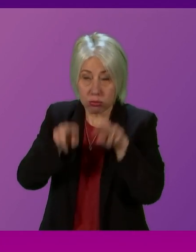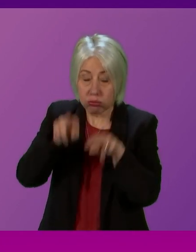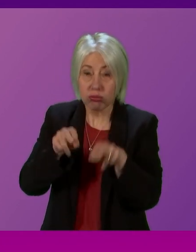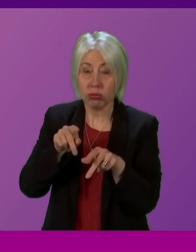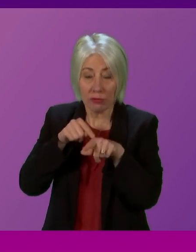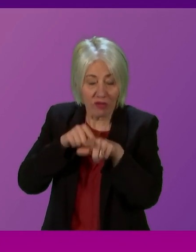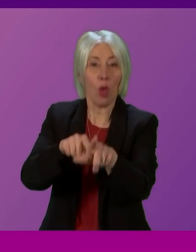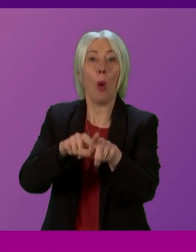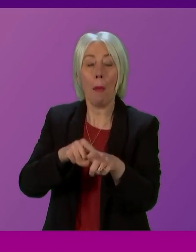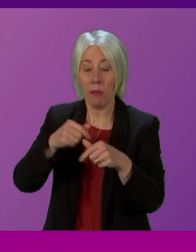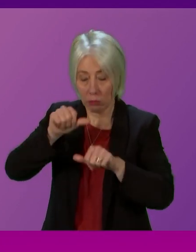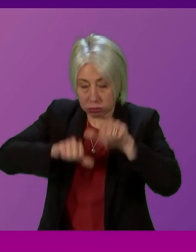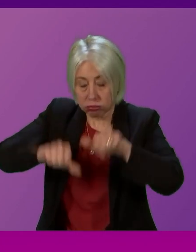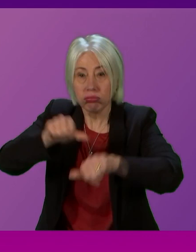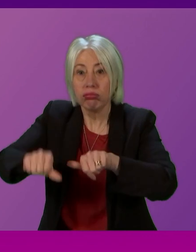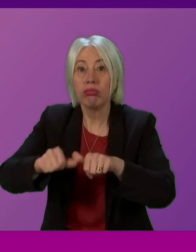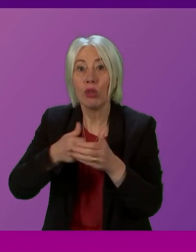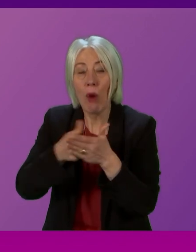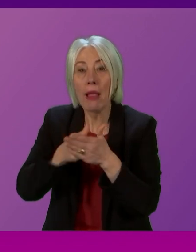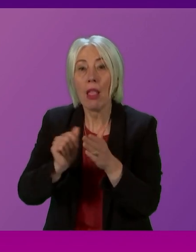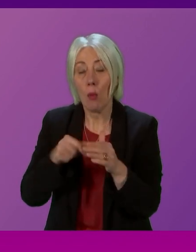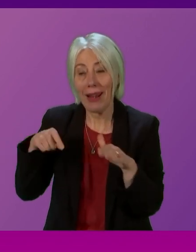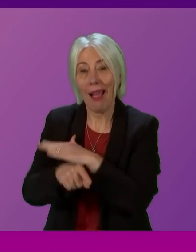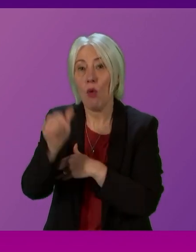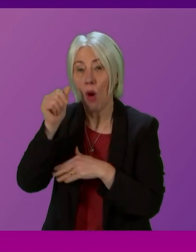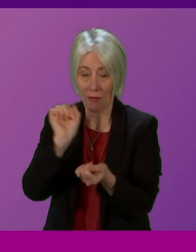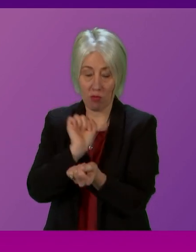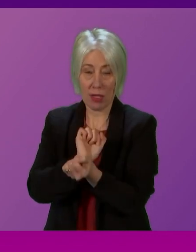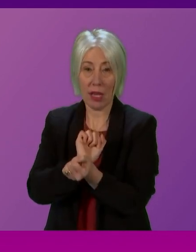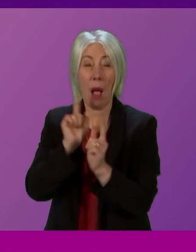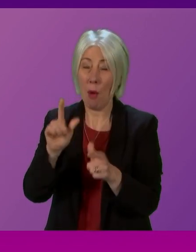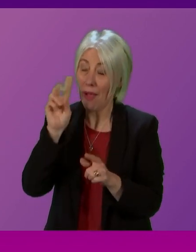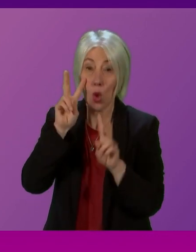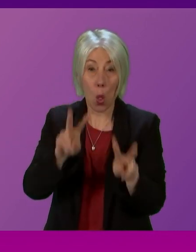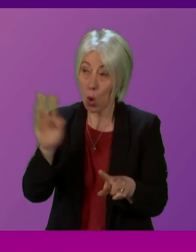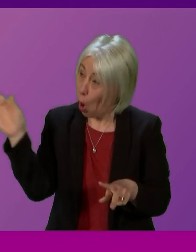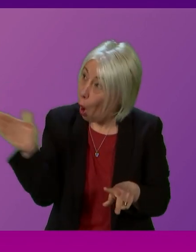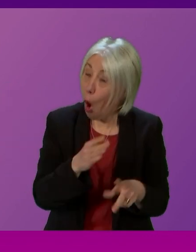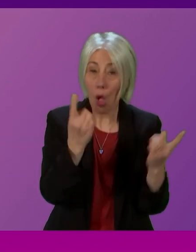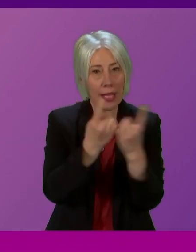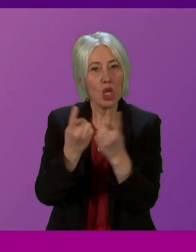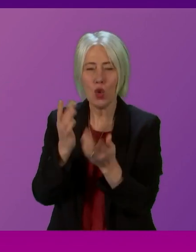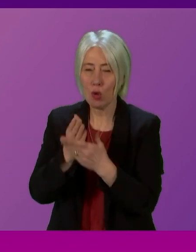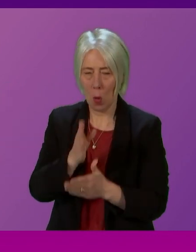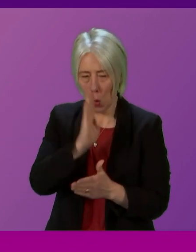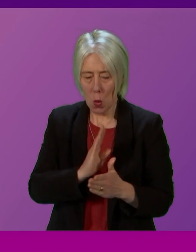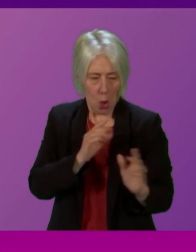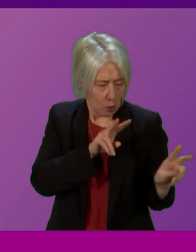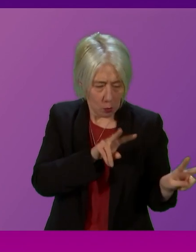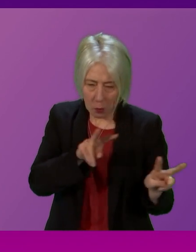It is really important that we look seriously at all these issues, but, in doing so, we